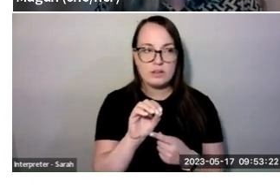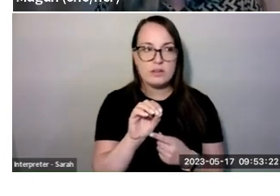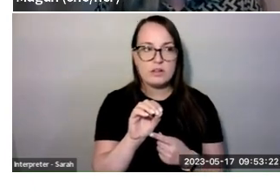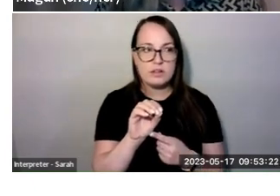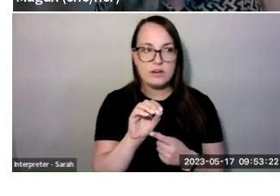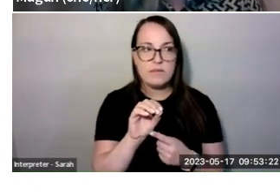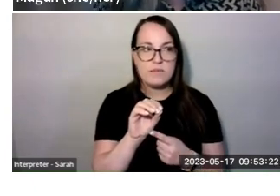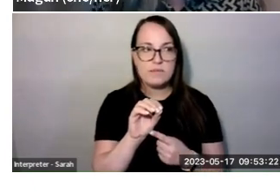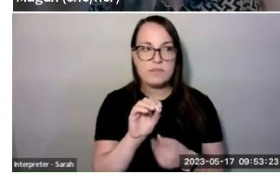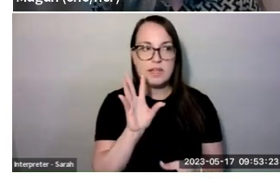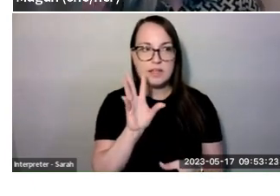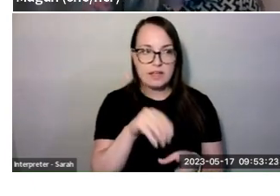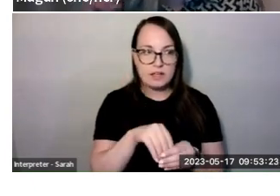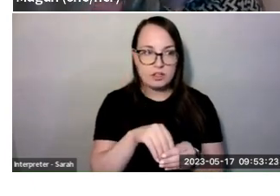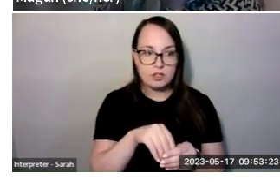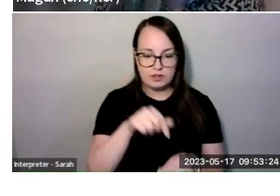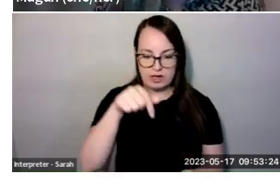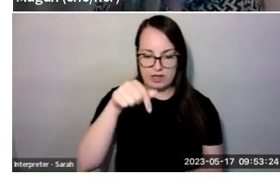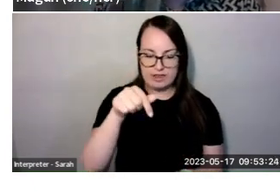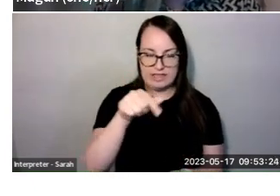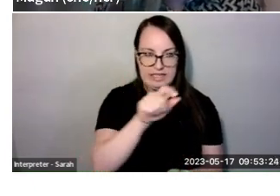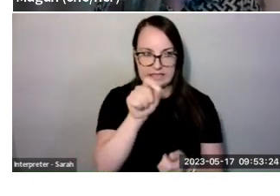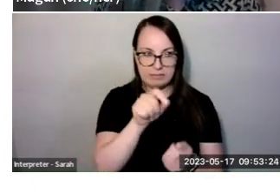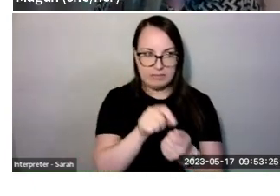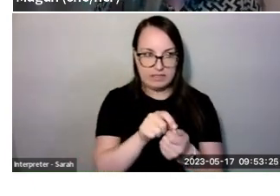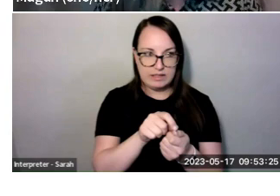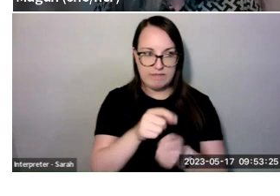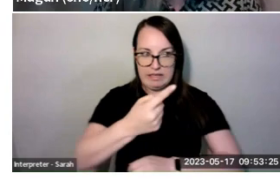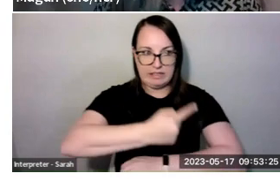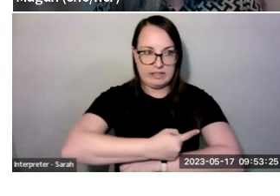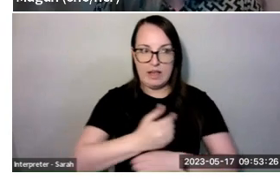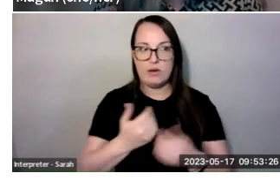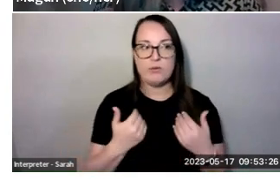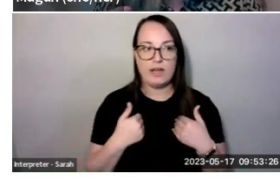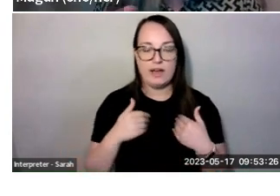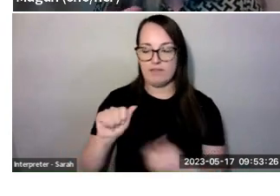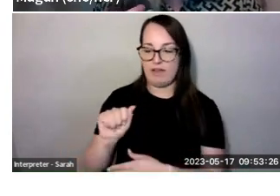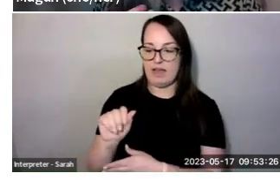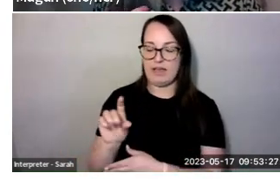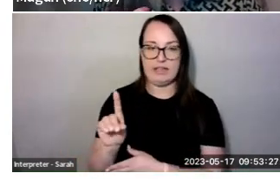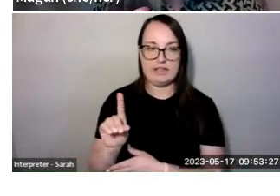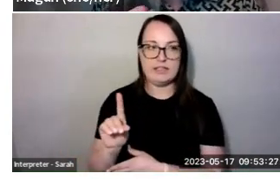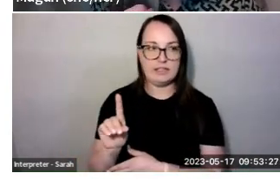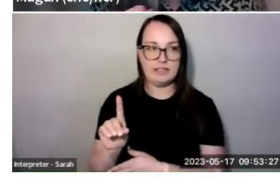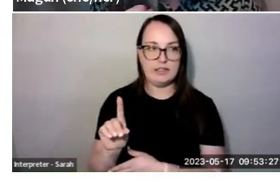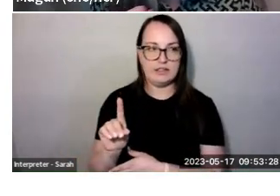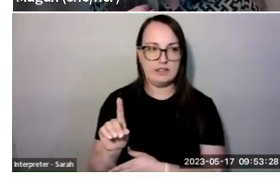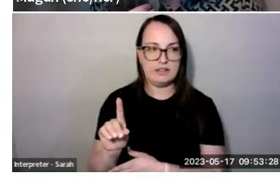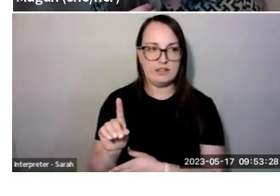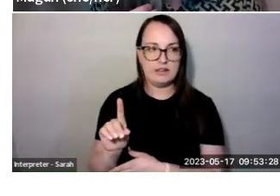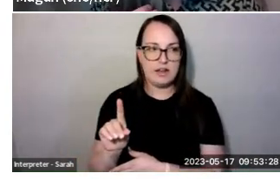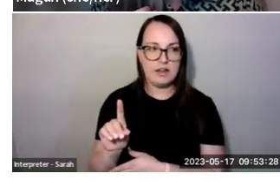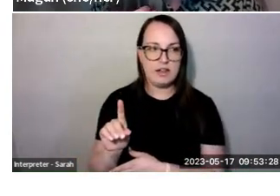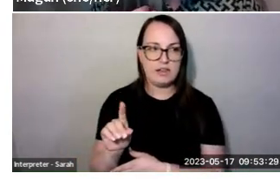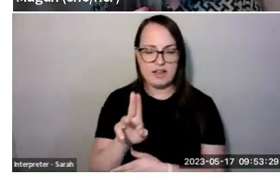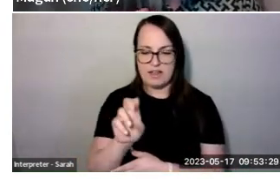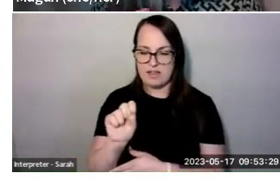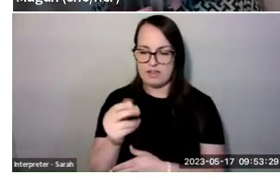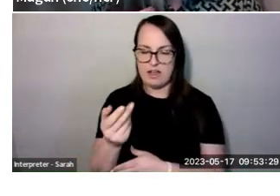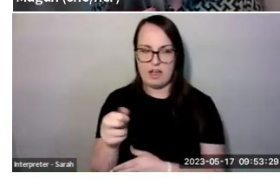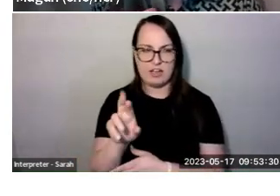There are places, I believe Metro does this. They include on this date we'll have audio description.